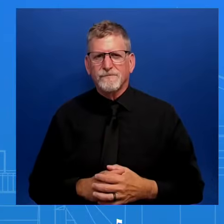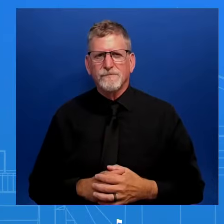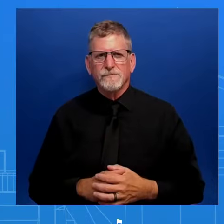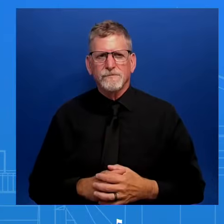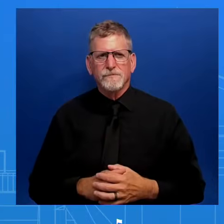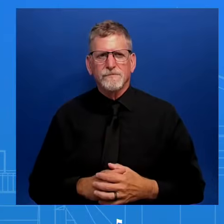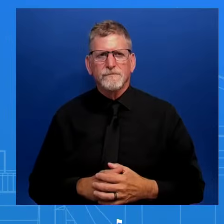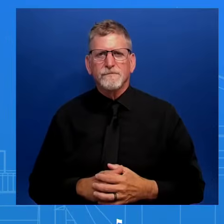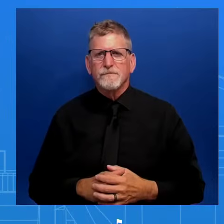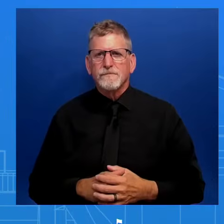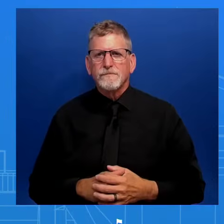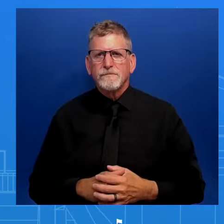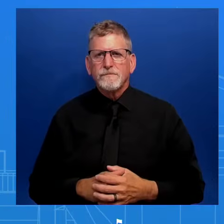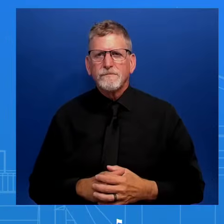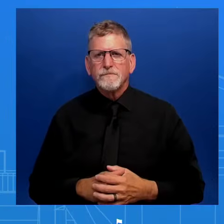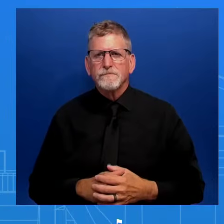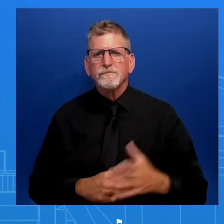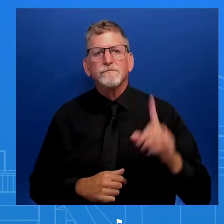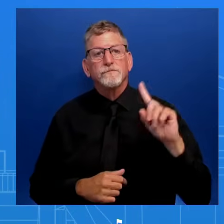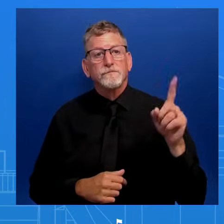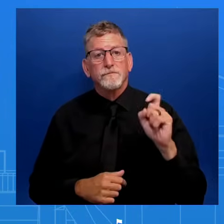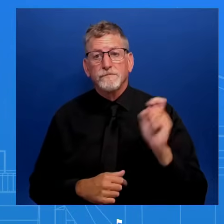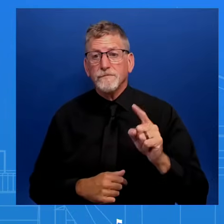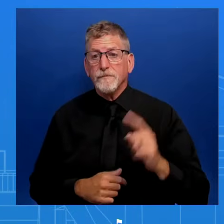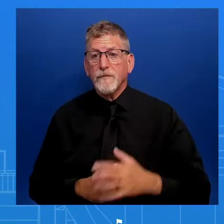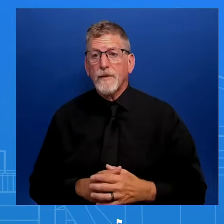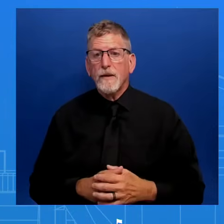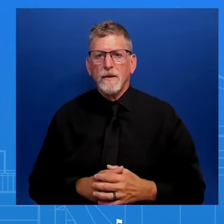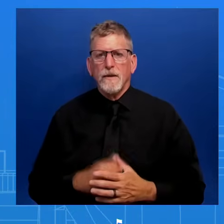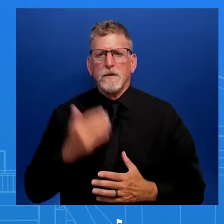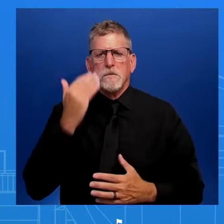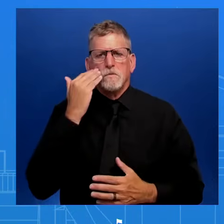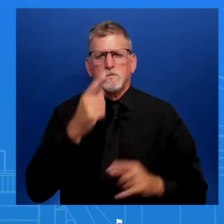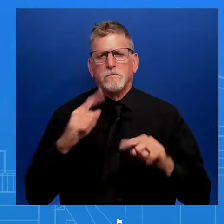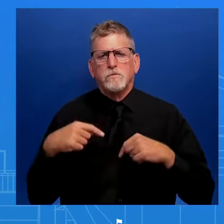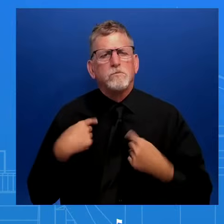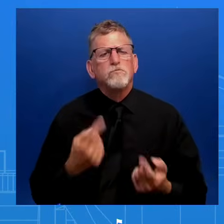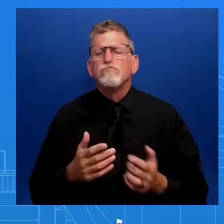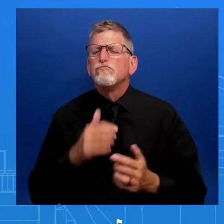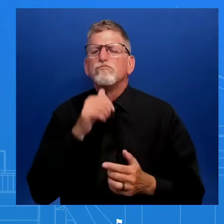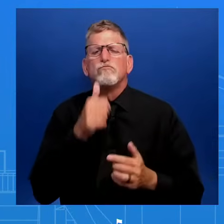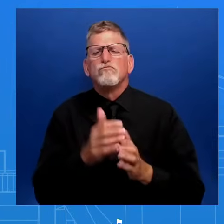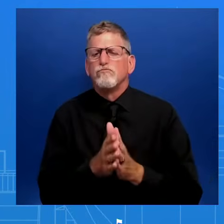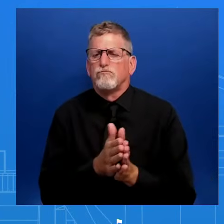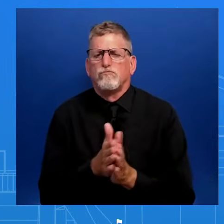I appreciate the question, and I get it, and the President understands. You guys want to ask him questions